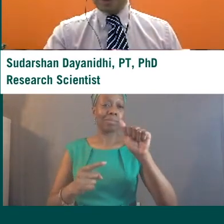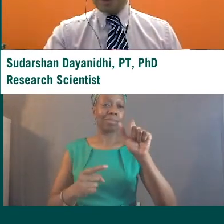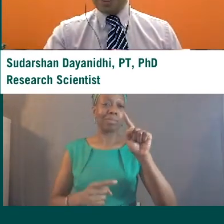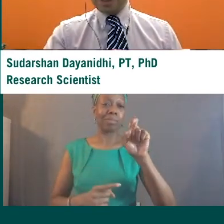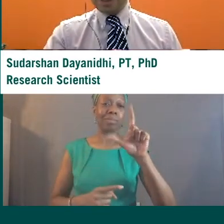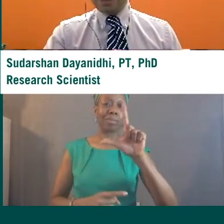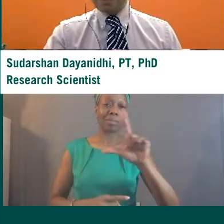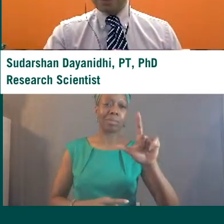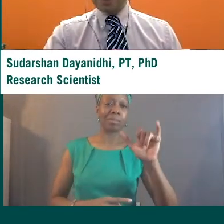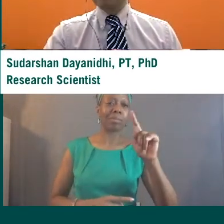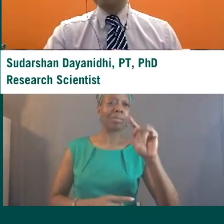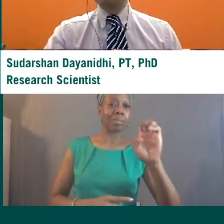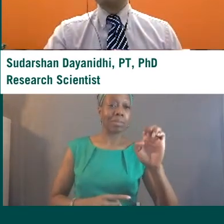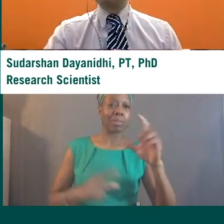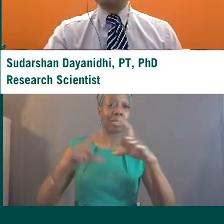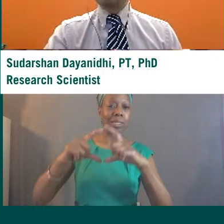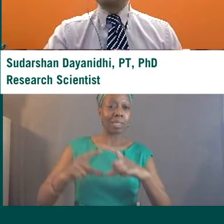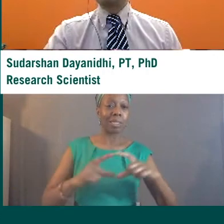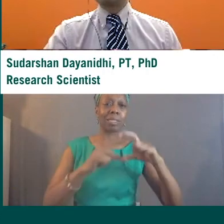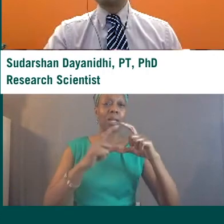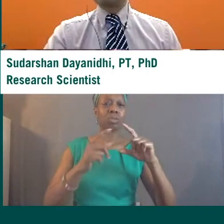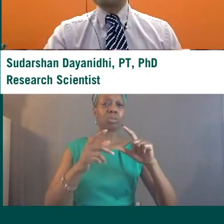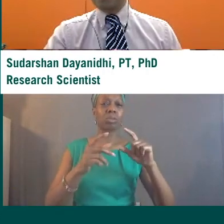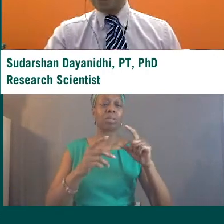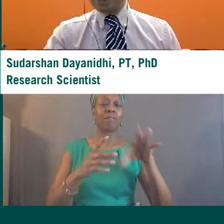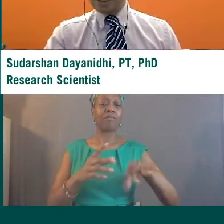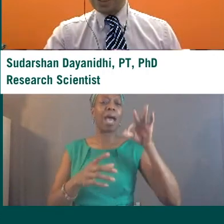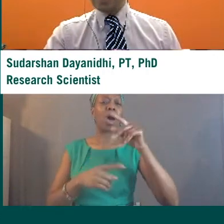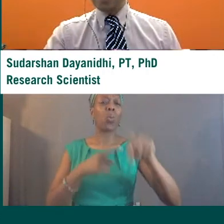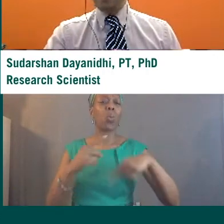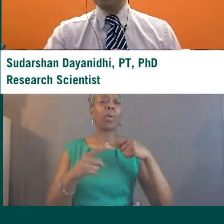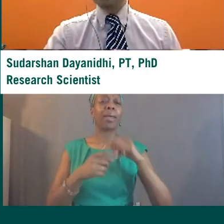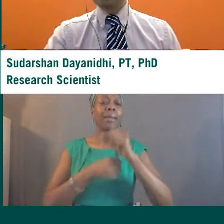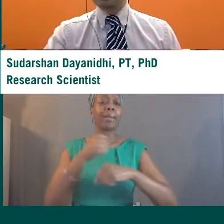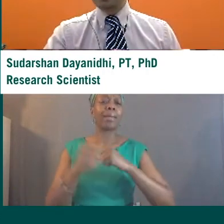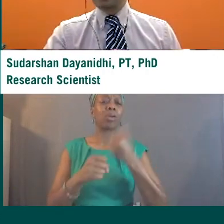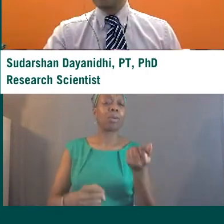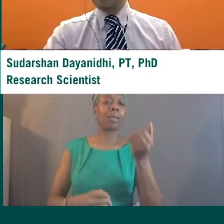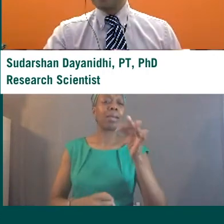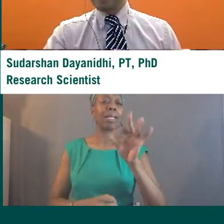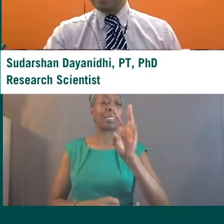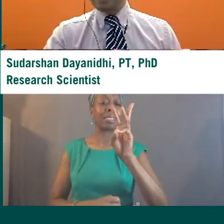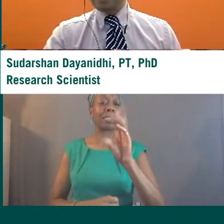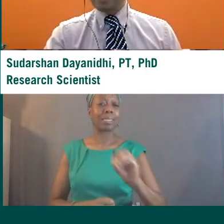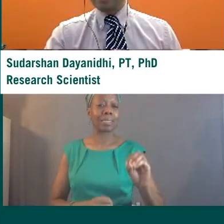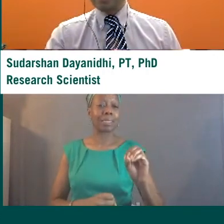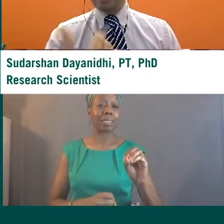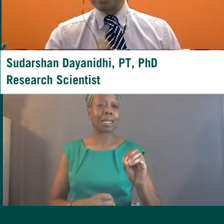create certain kinds of cells, and they also maintain themselves,